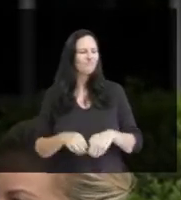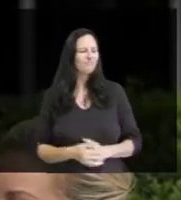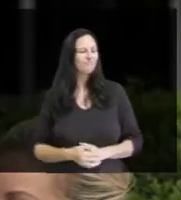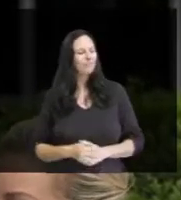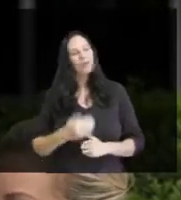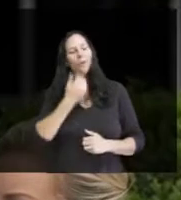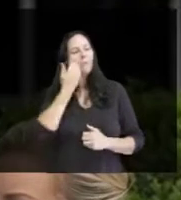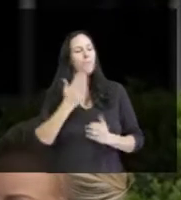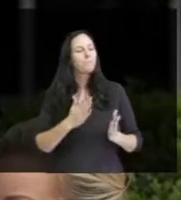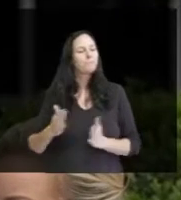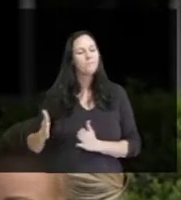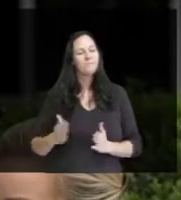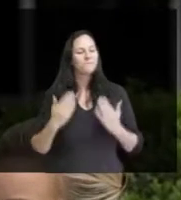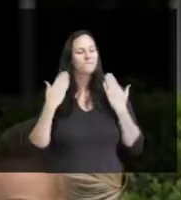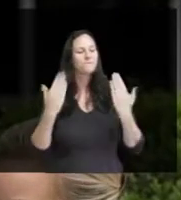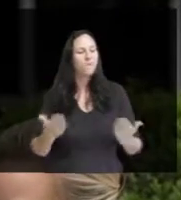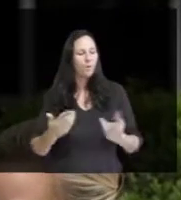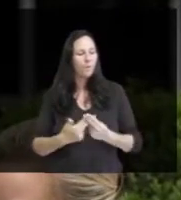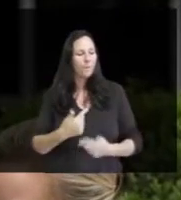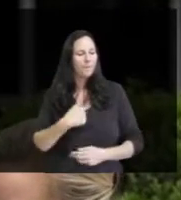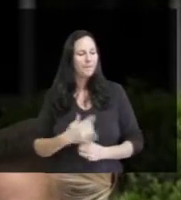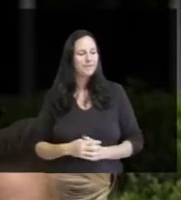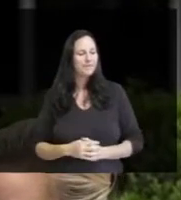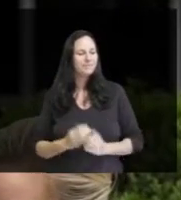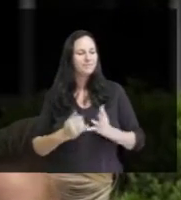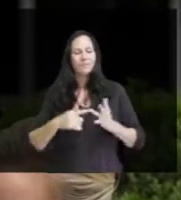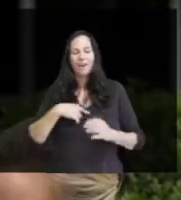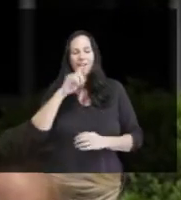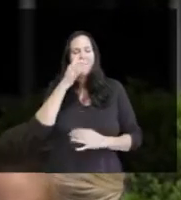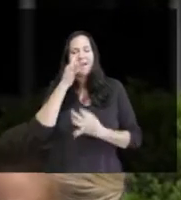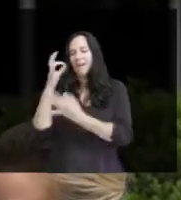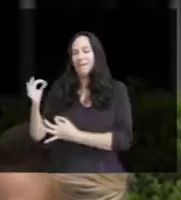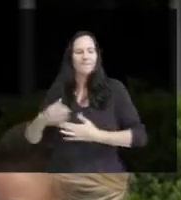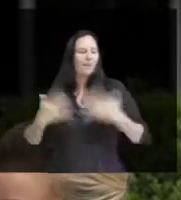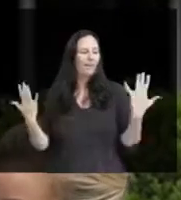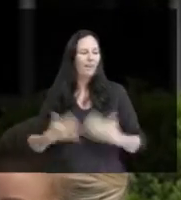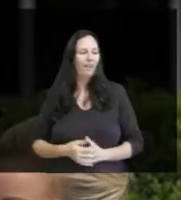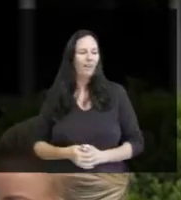It's always moving forward with me, so... I can't ask for anything else more, so...